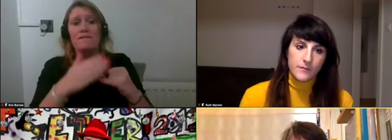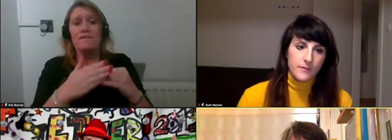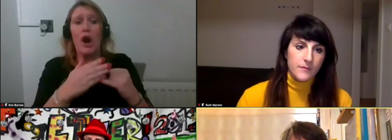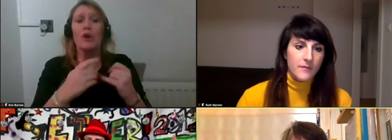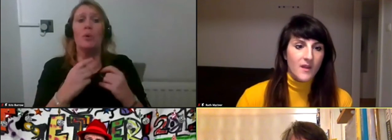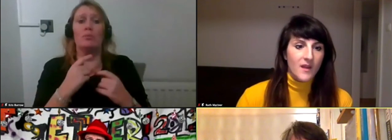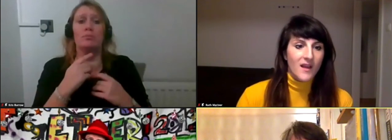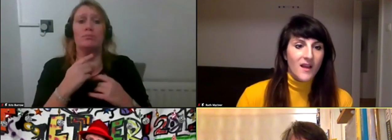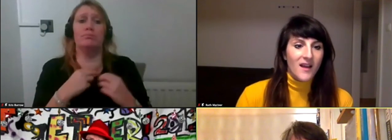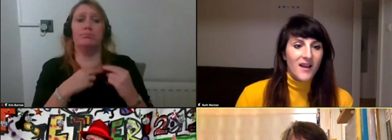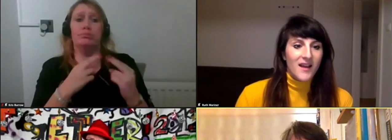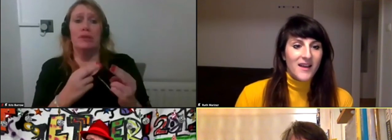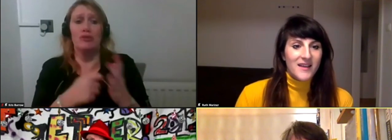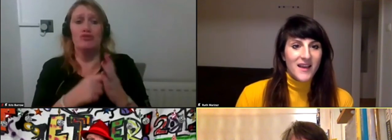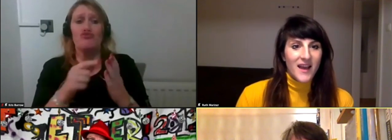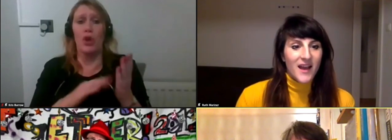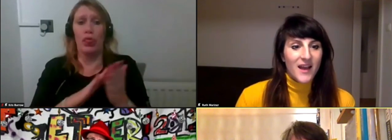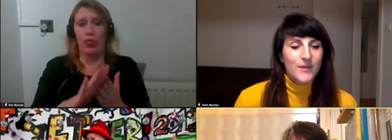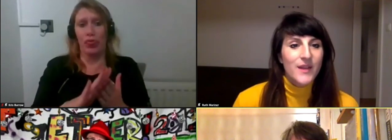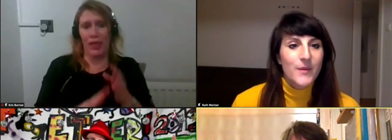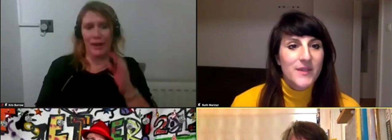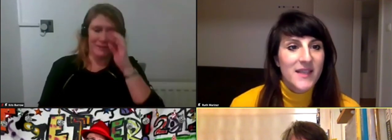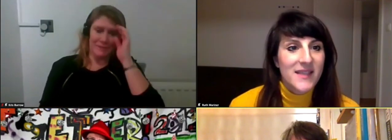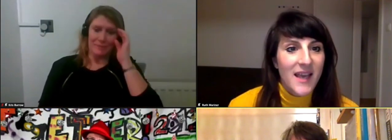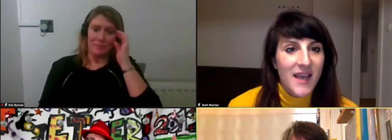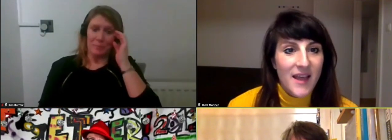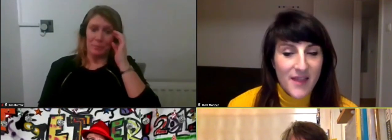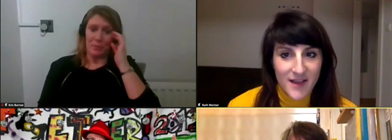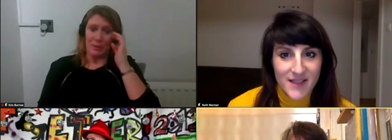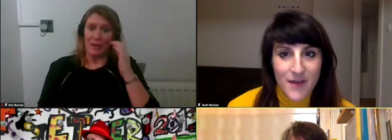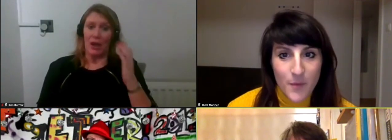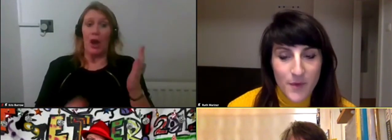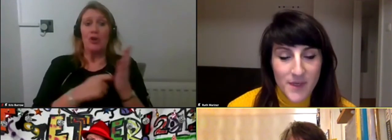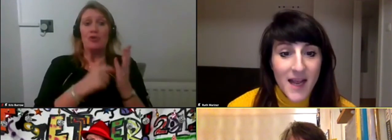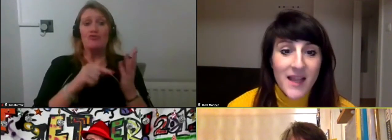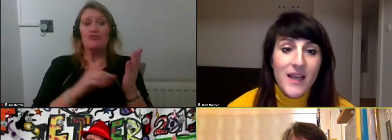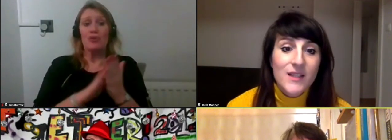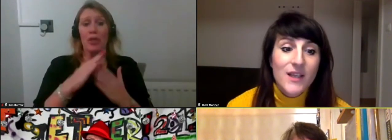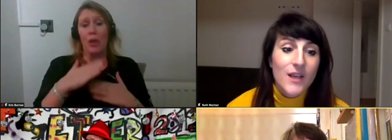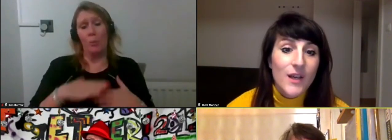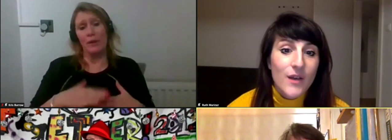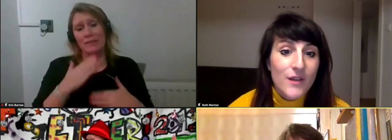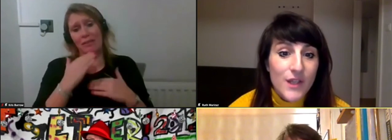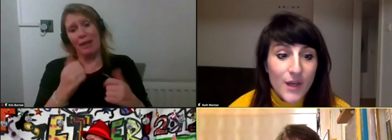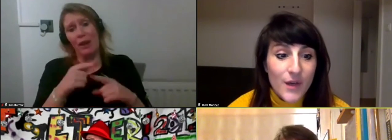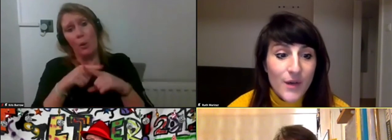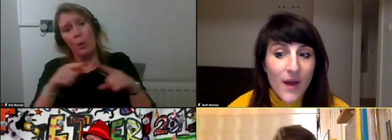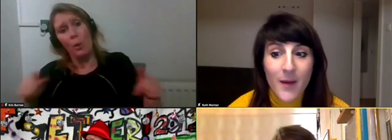Yeah, I also wanted to say thank you to everybody, and thanks to you, Ju,